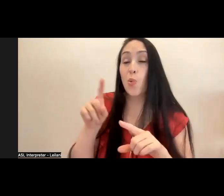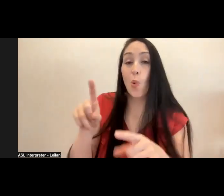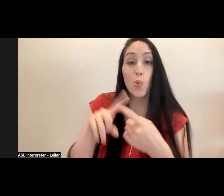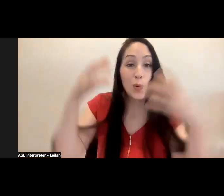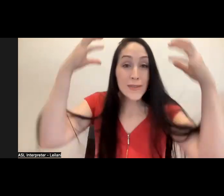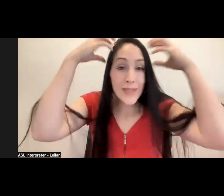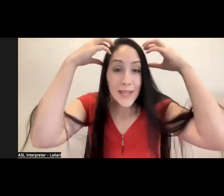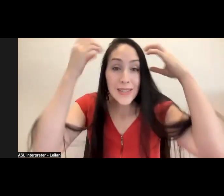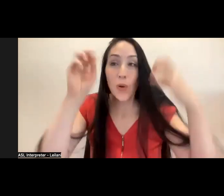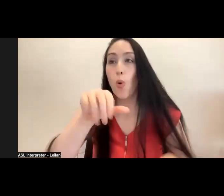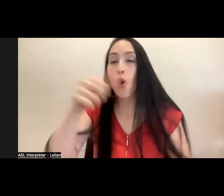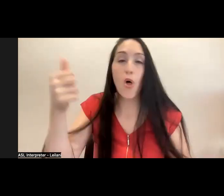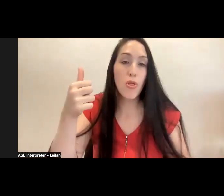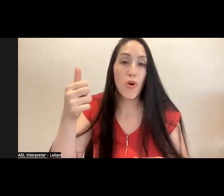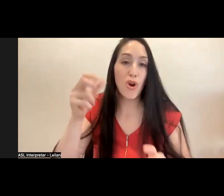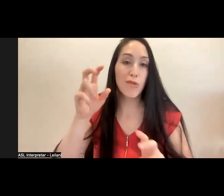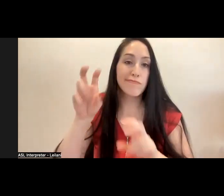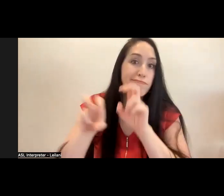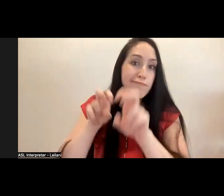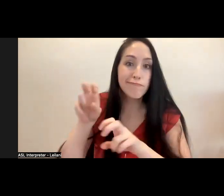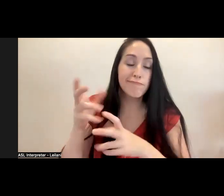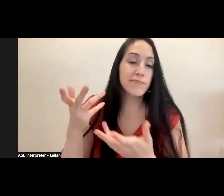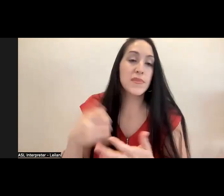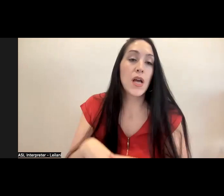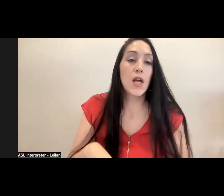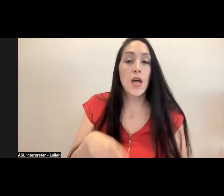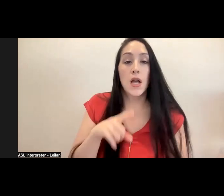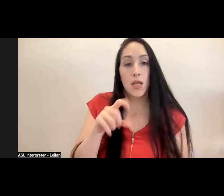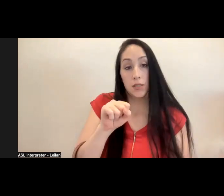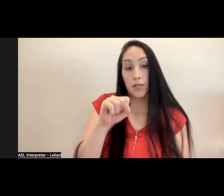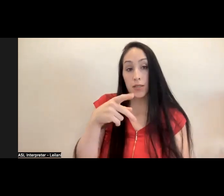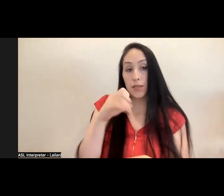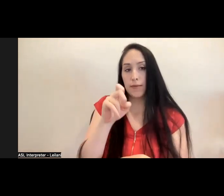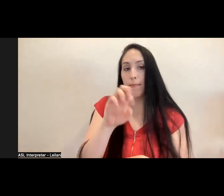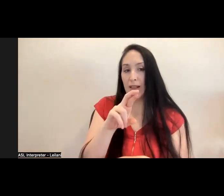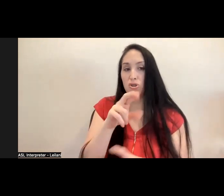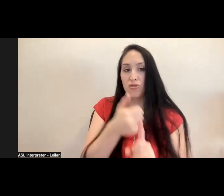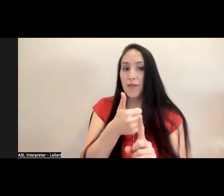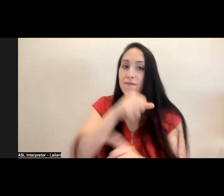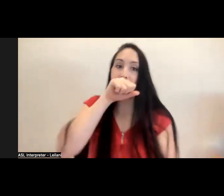11:25:37 I know he's a big cruise guy, he, I think part of his job is he's a travel agent.